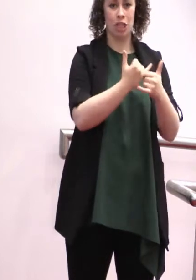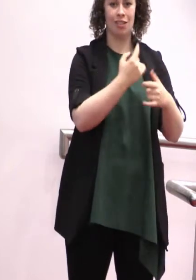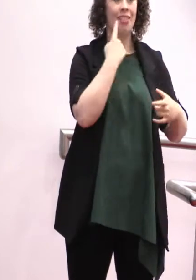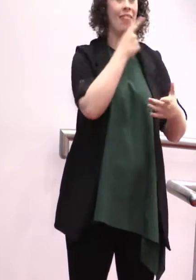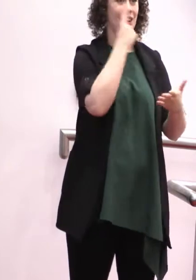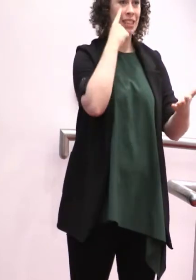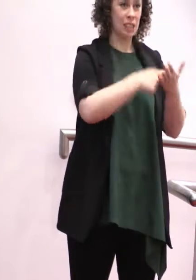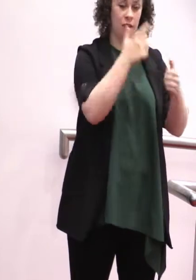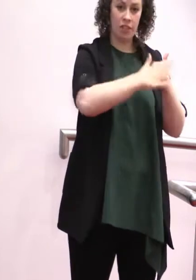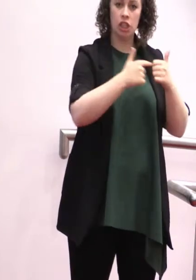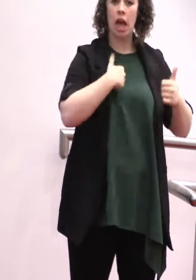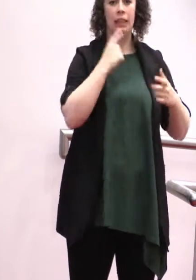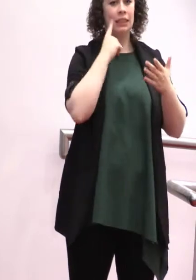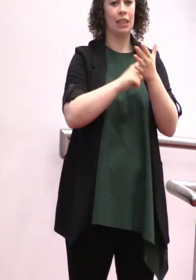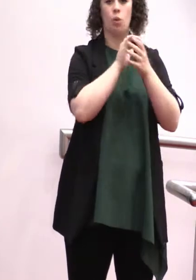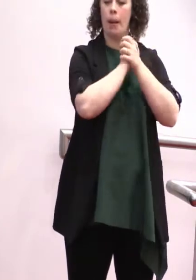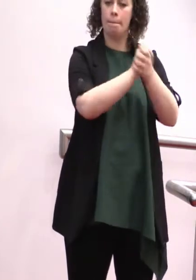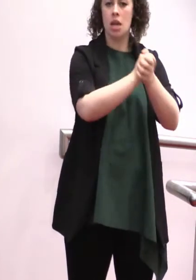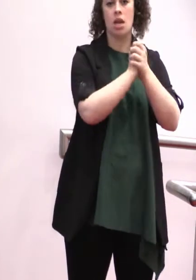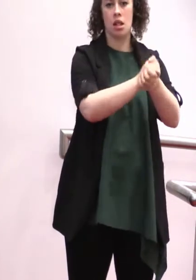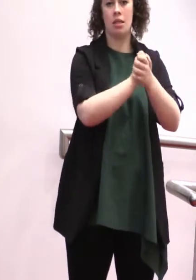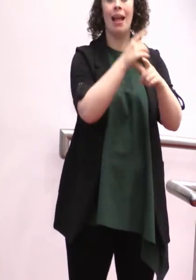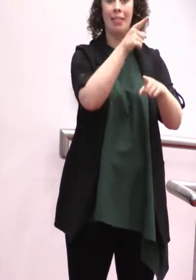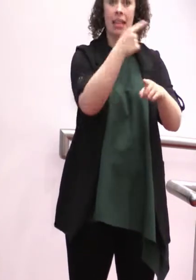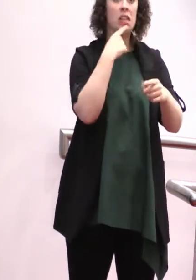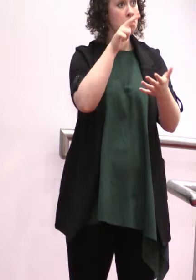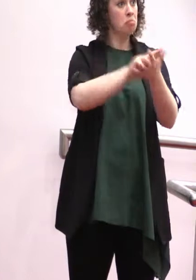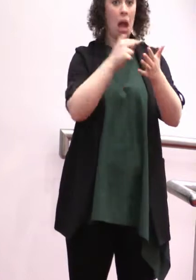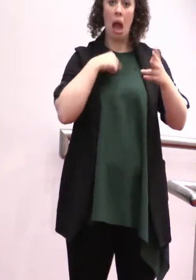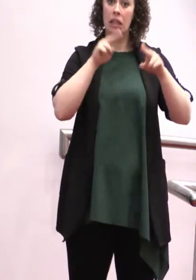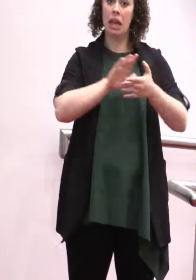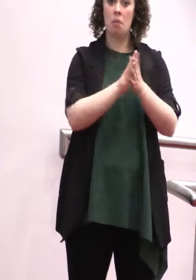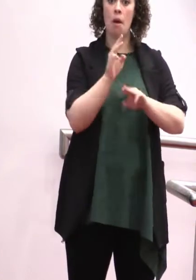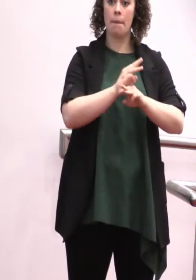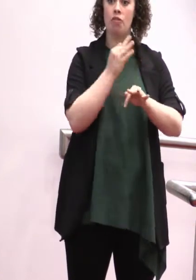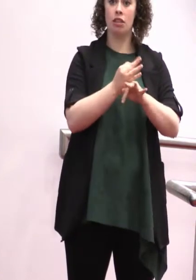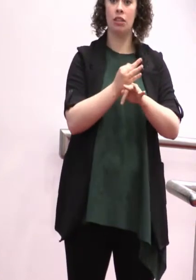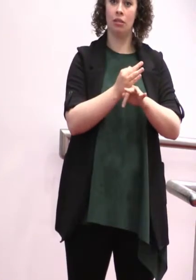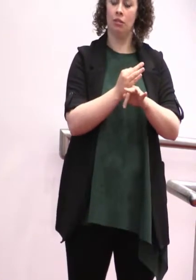They also the child protection agency.